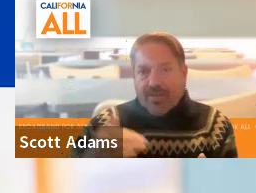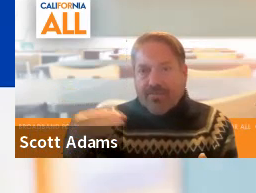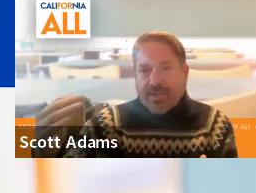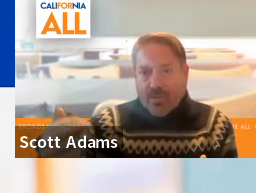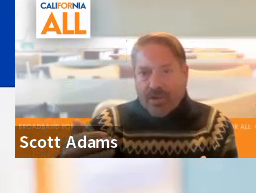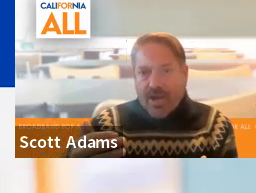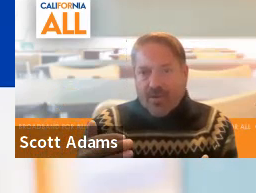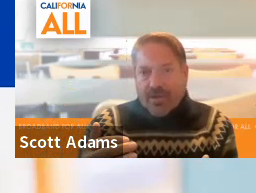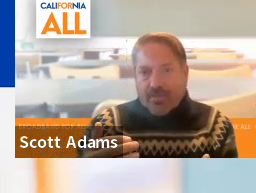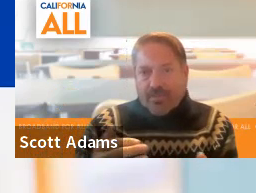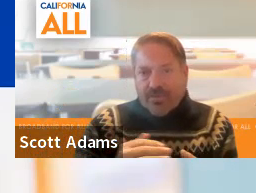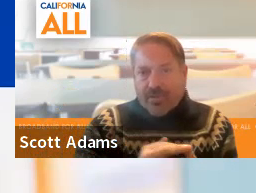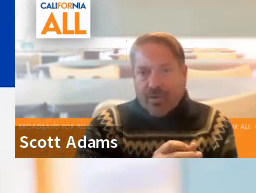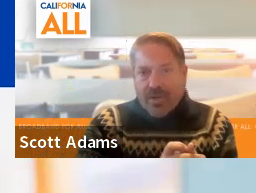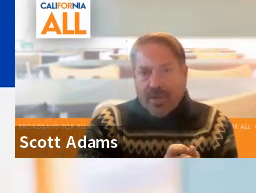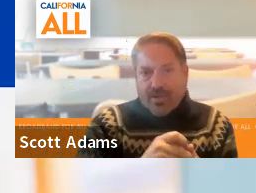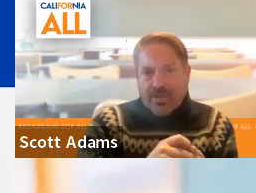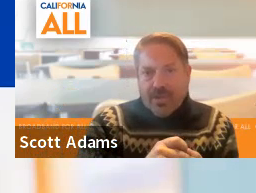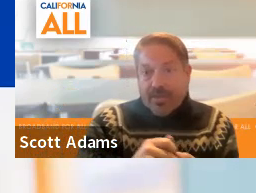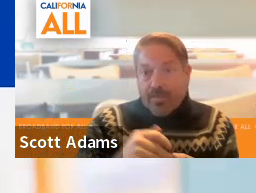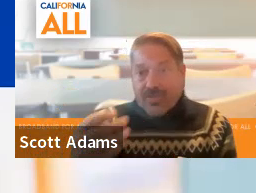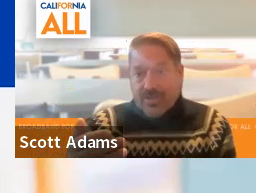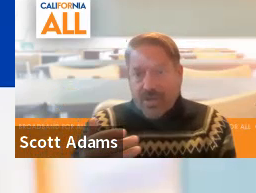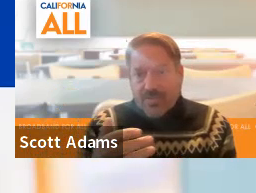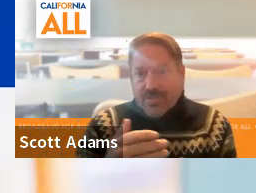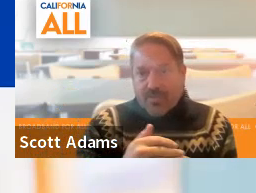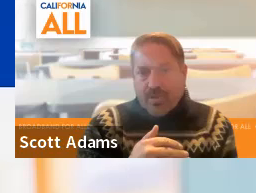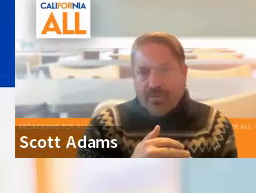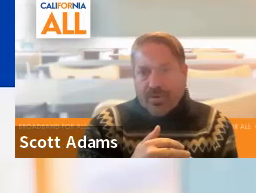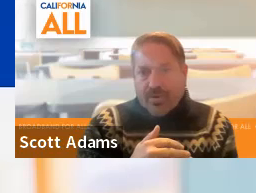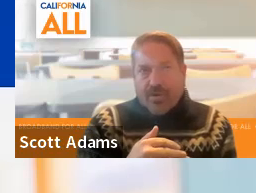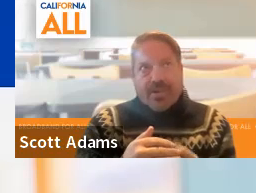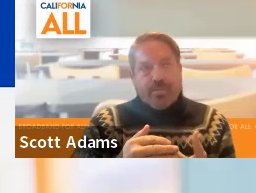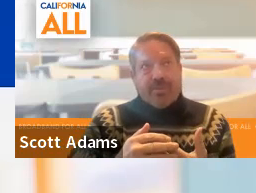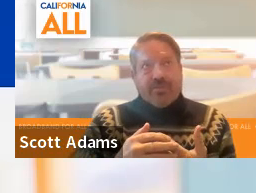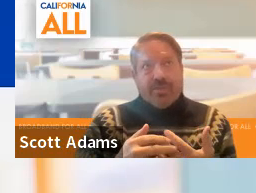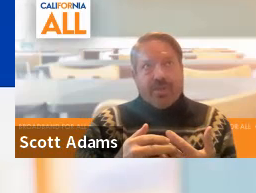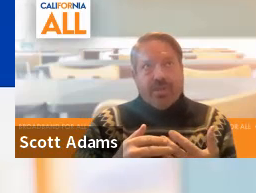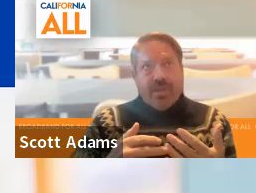life and career outcomes. And so there's the basic jobs that we've or are not the basic, the